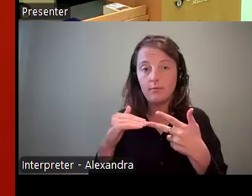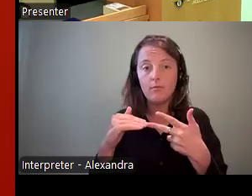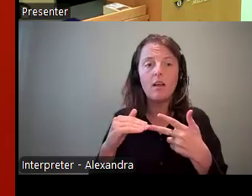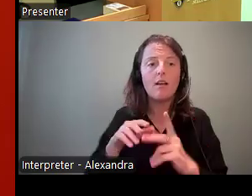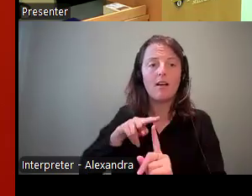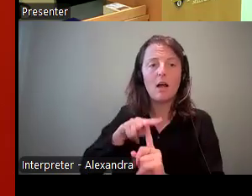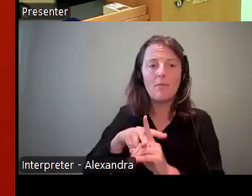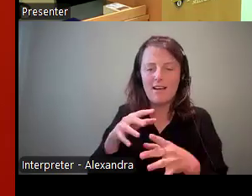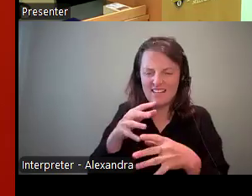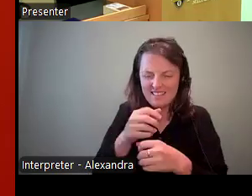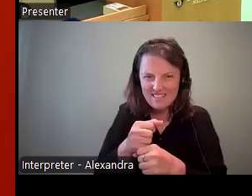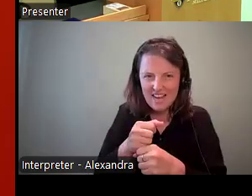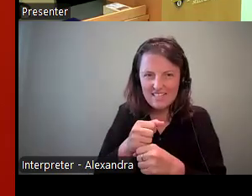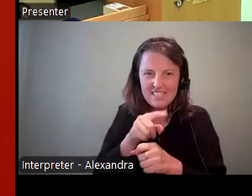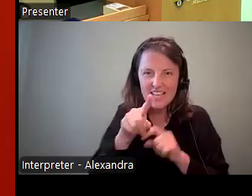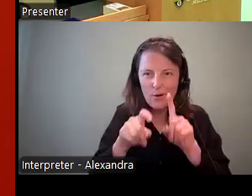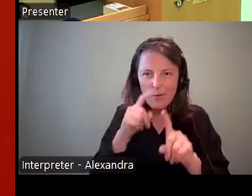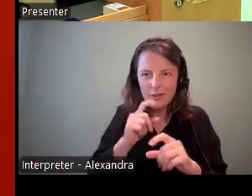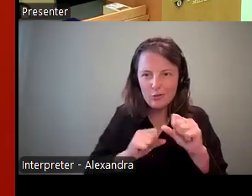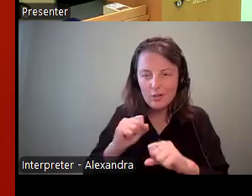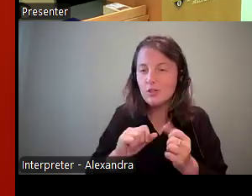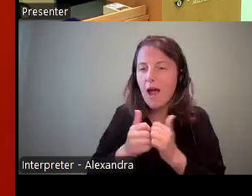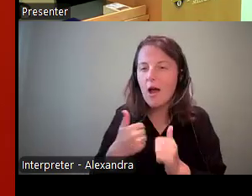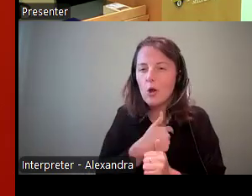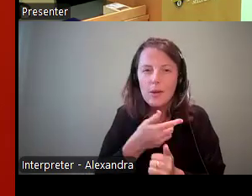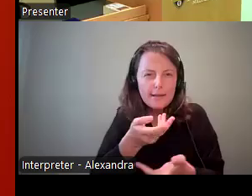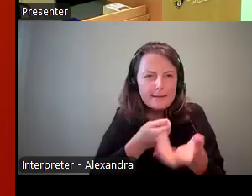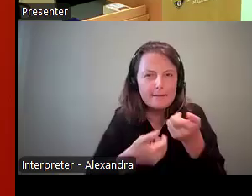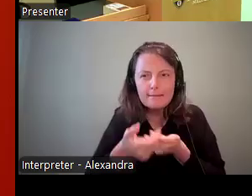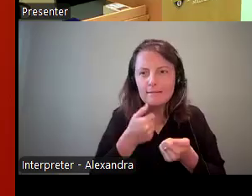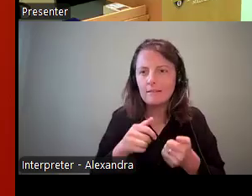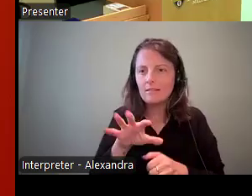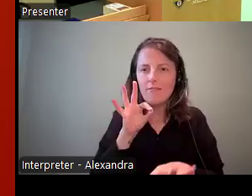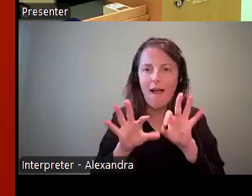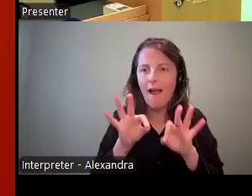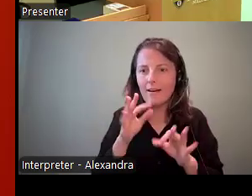inquiry? How do we find out about some of these things that people are often reticent, reluctant